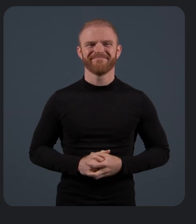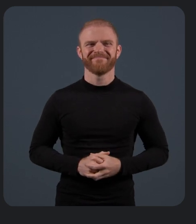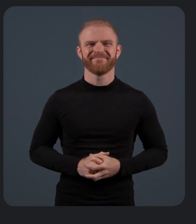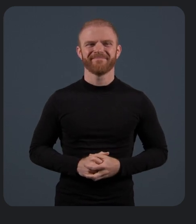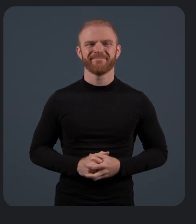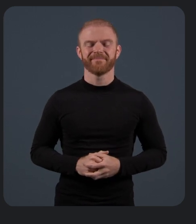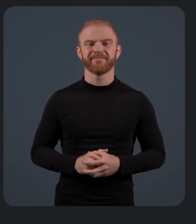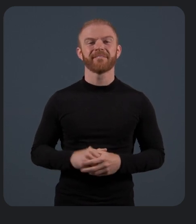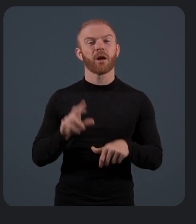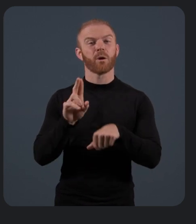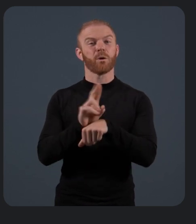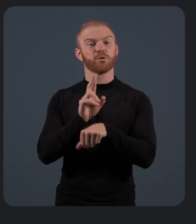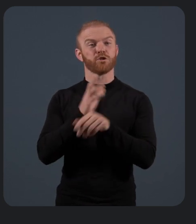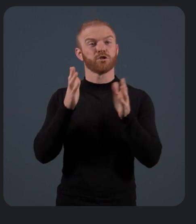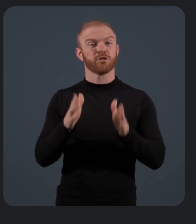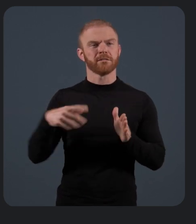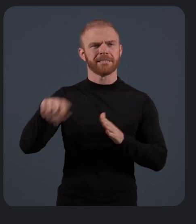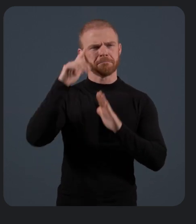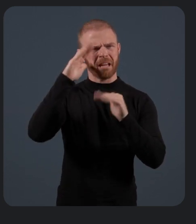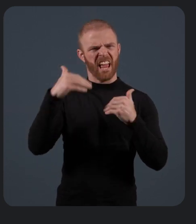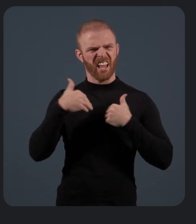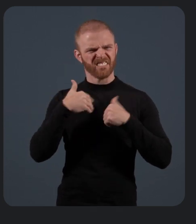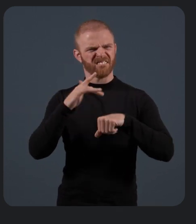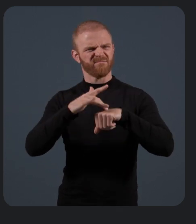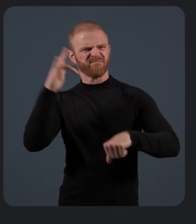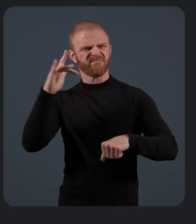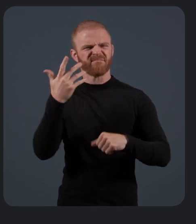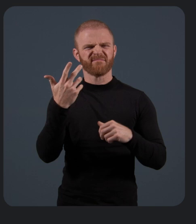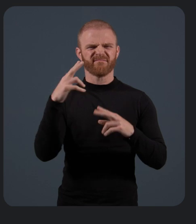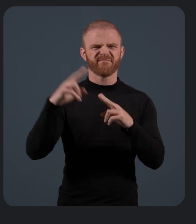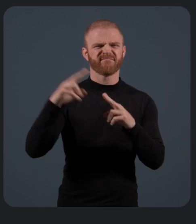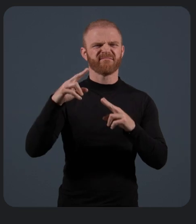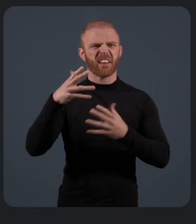Users expect to have polished, highly-interactive, and fast